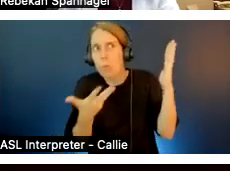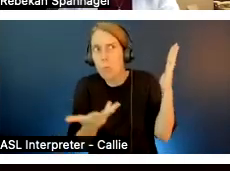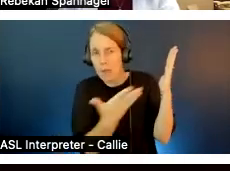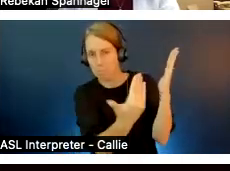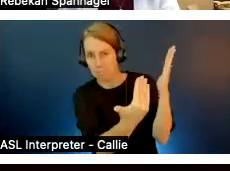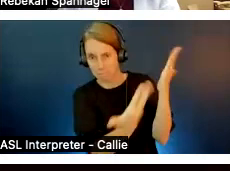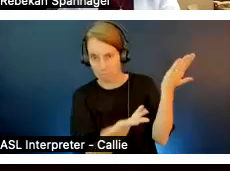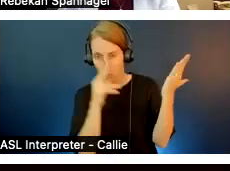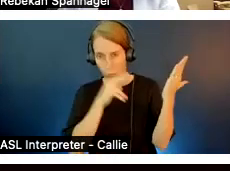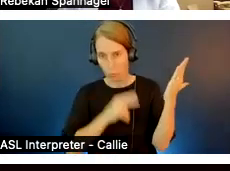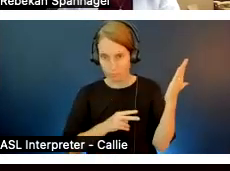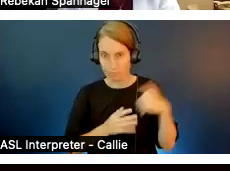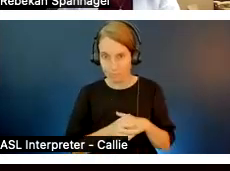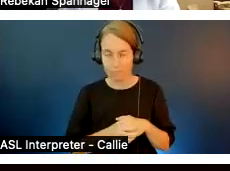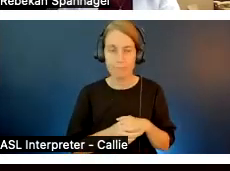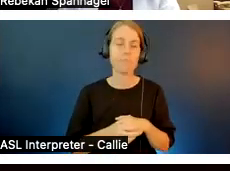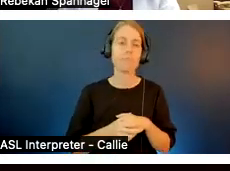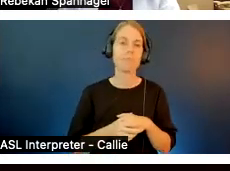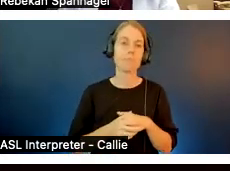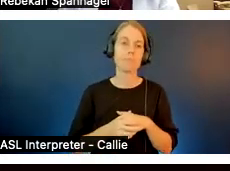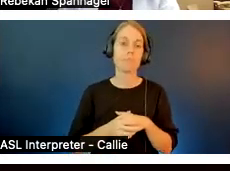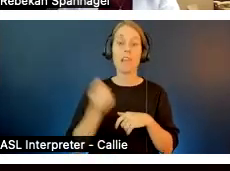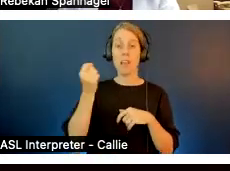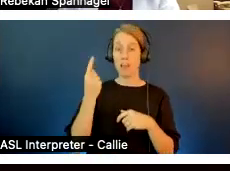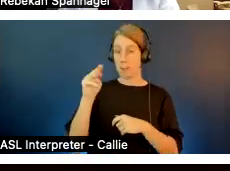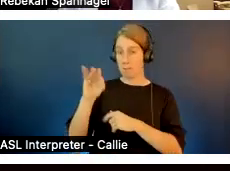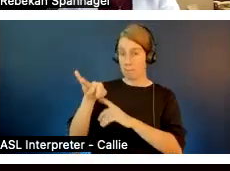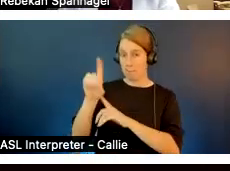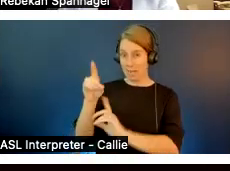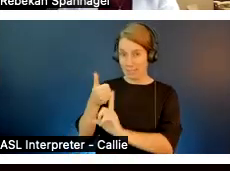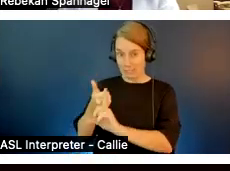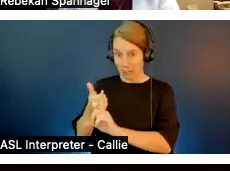the other important thing to remember about medicaid is that you have to show medical